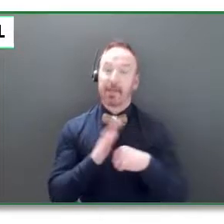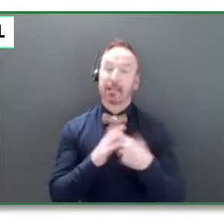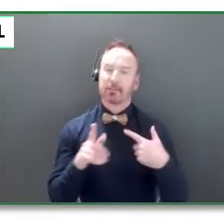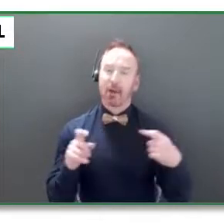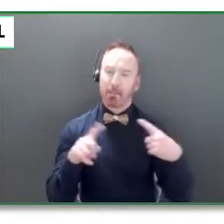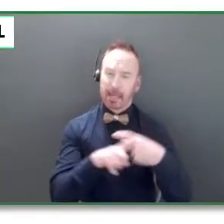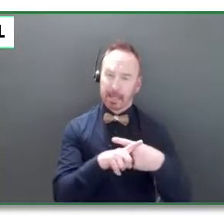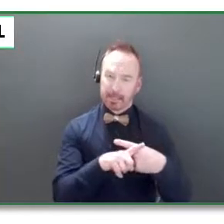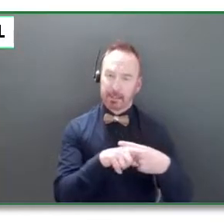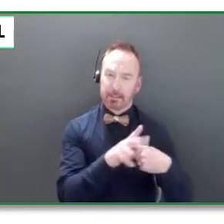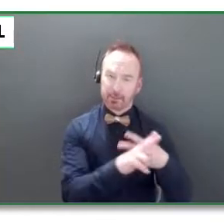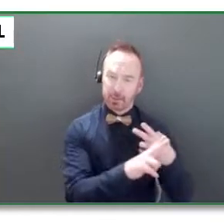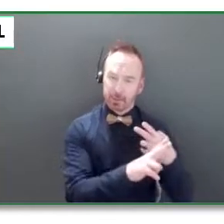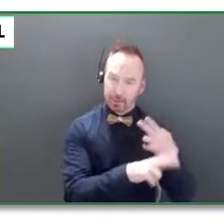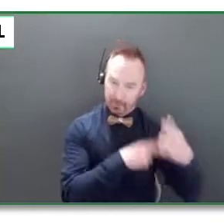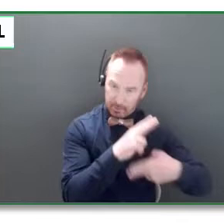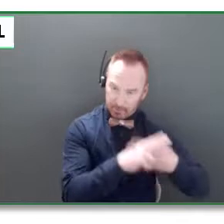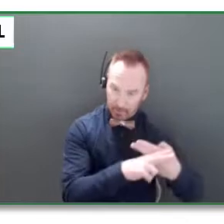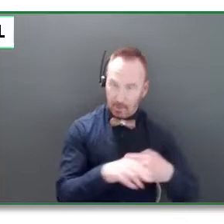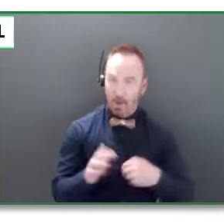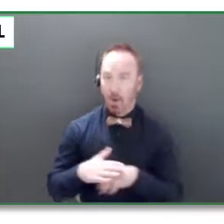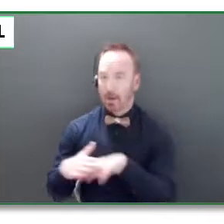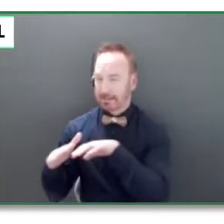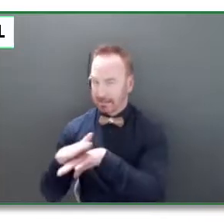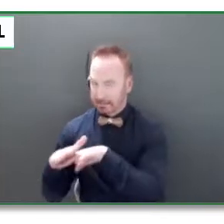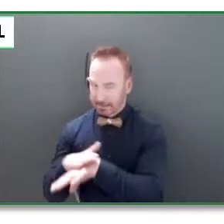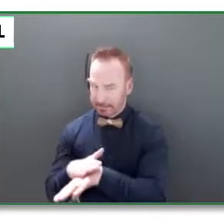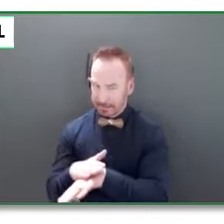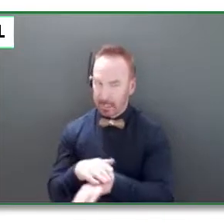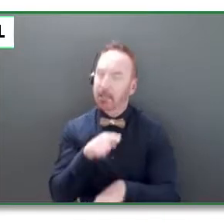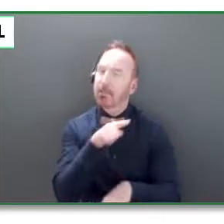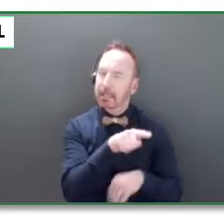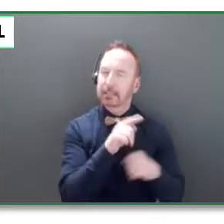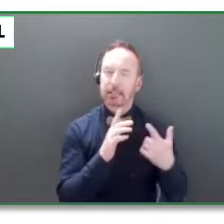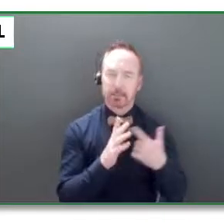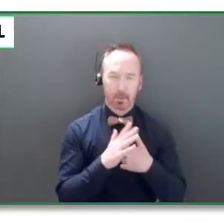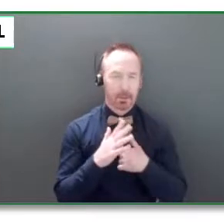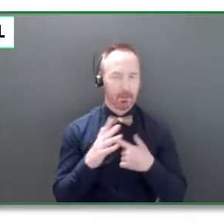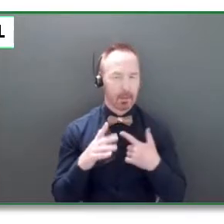accessibility and depends on the principles being applied.